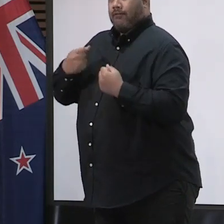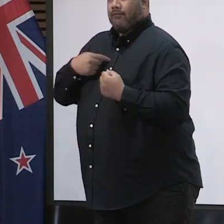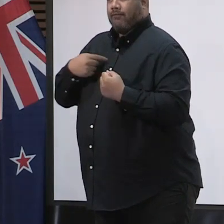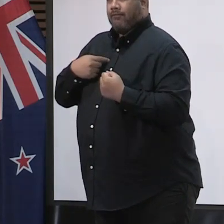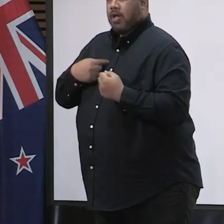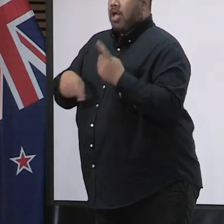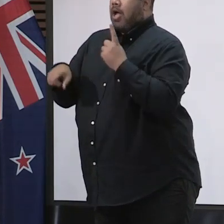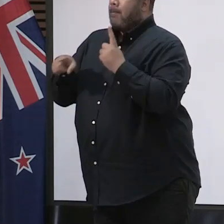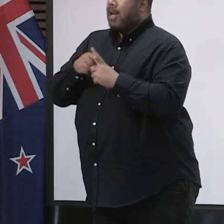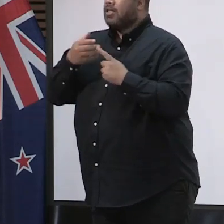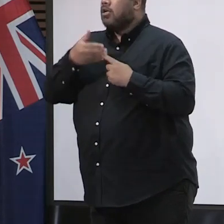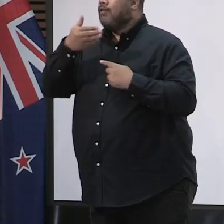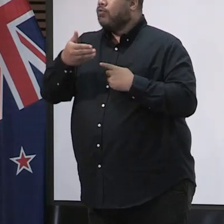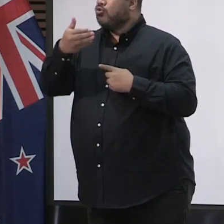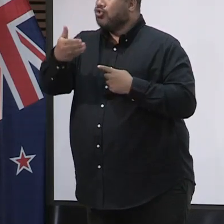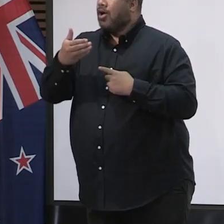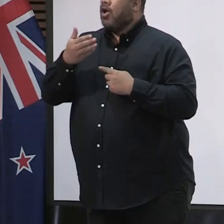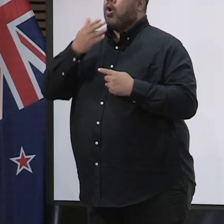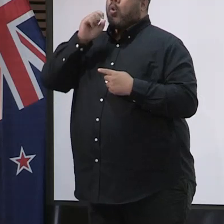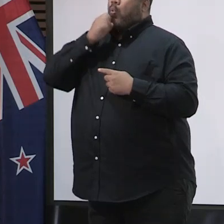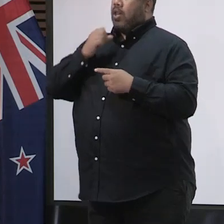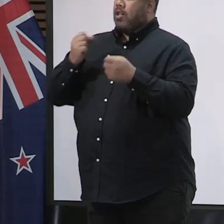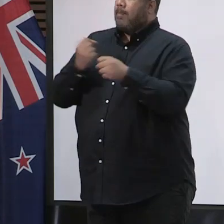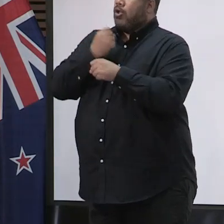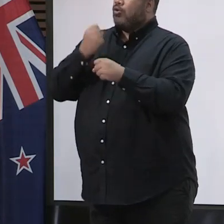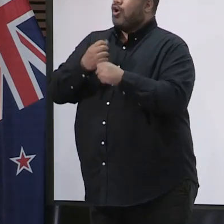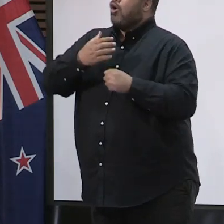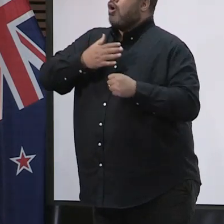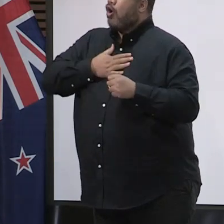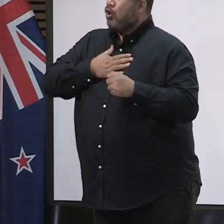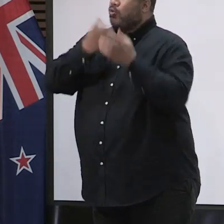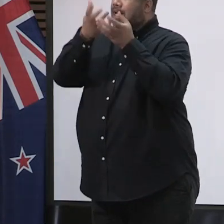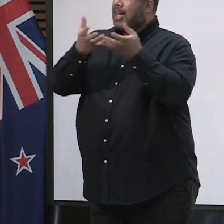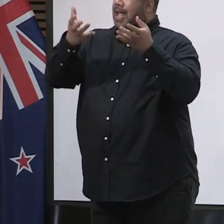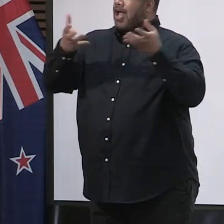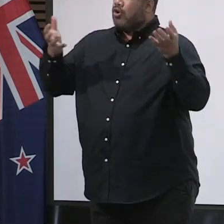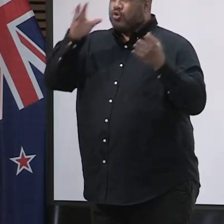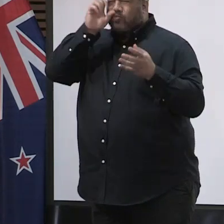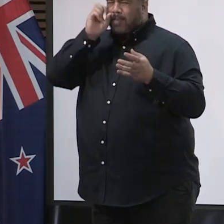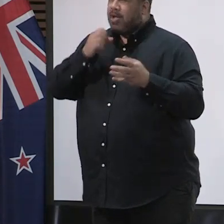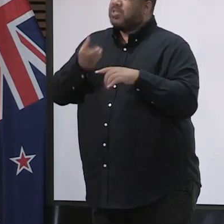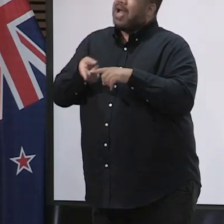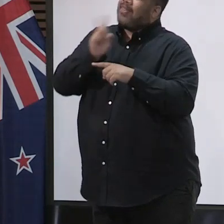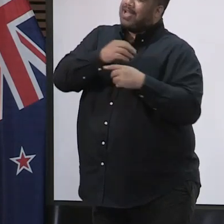would be aware there's an